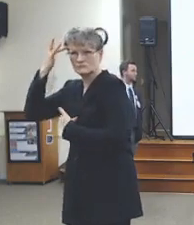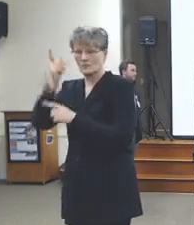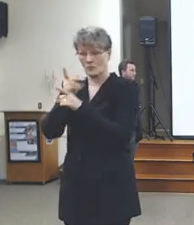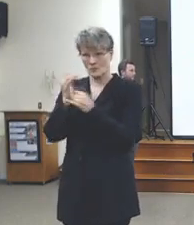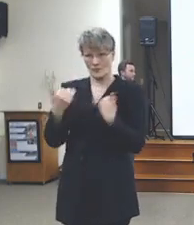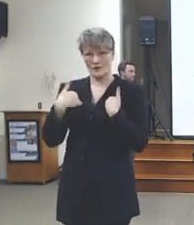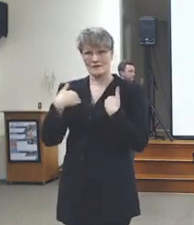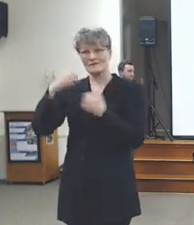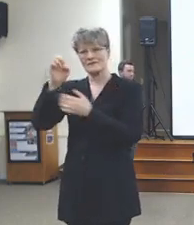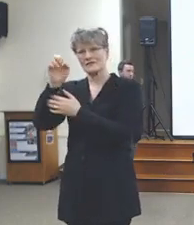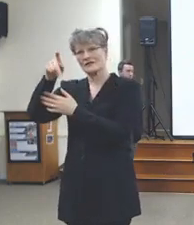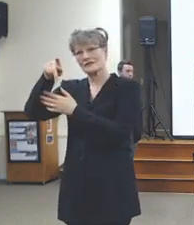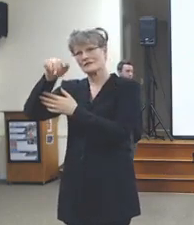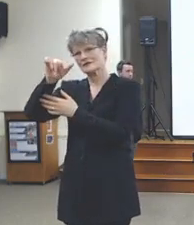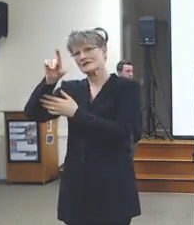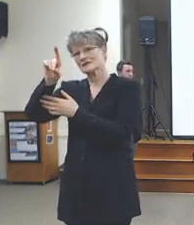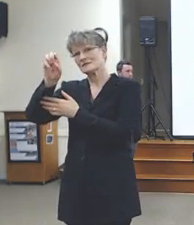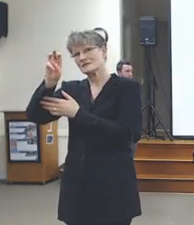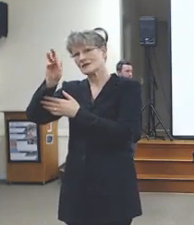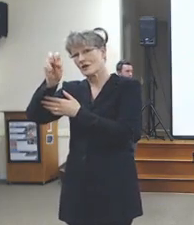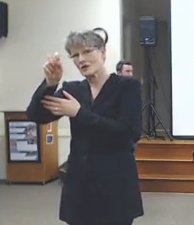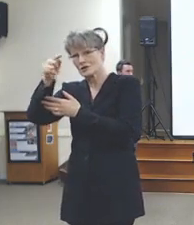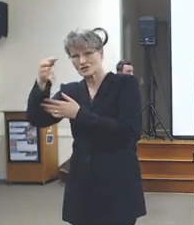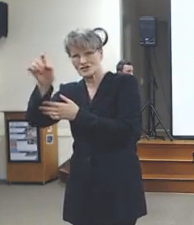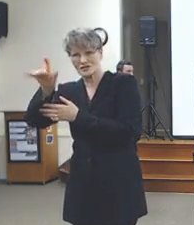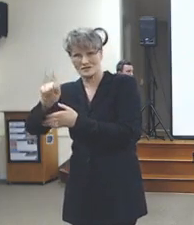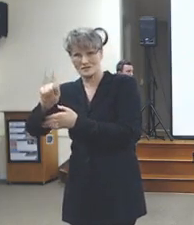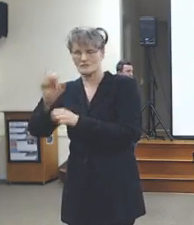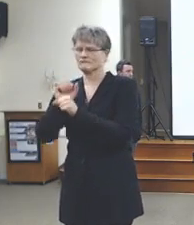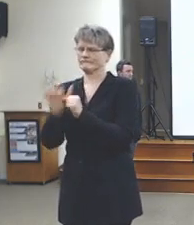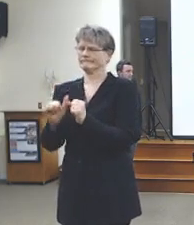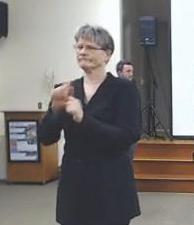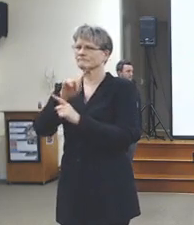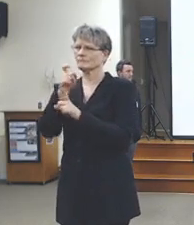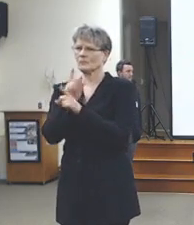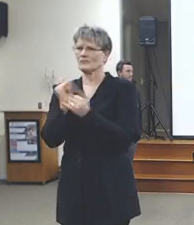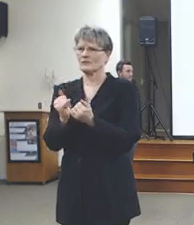question right now. They're still in the process of trying to figure all